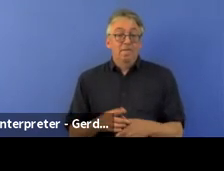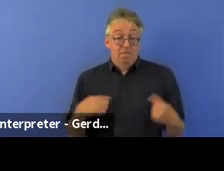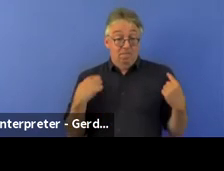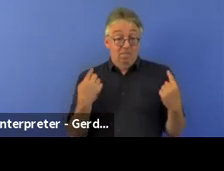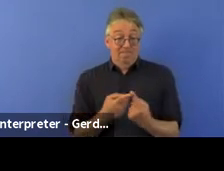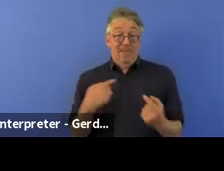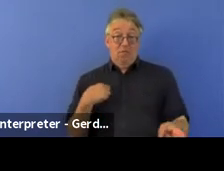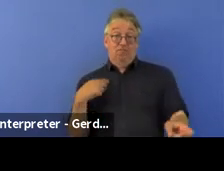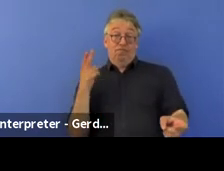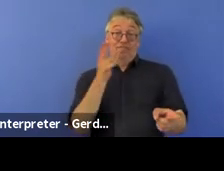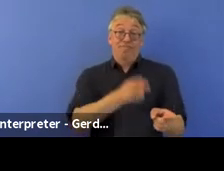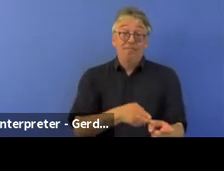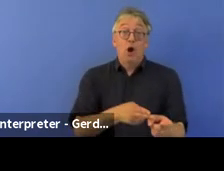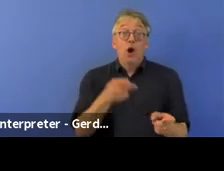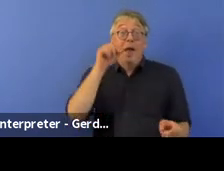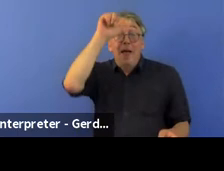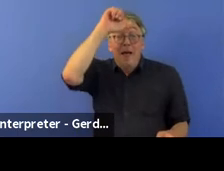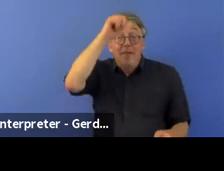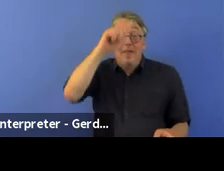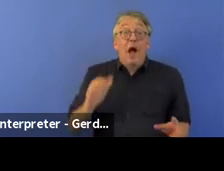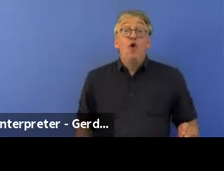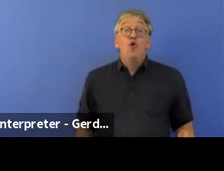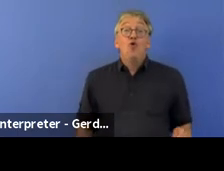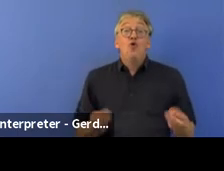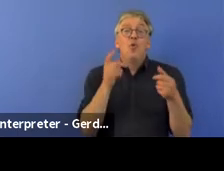India, national network of adults with deaf blindness, I have been able